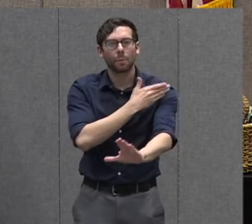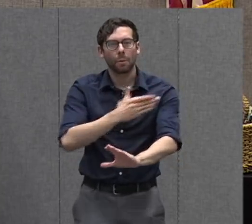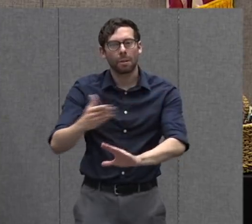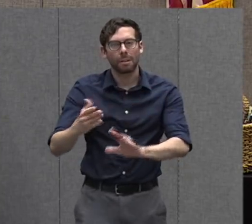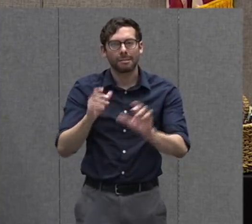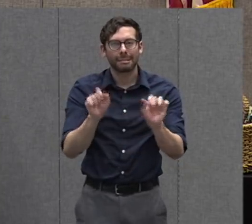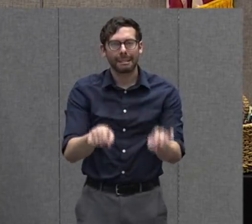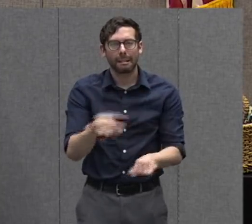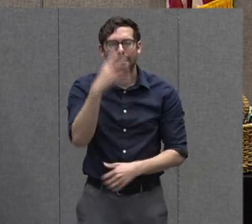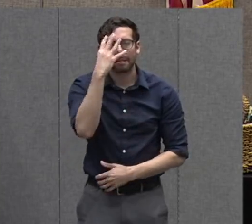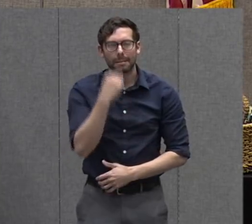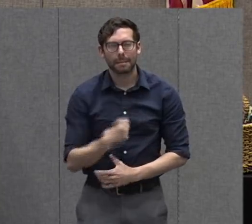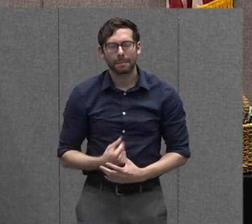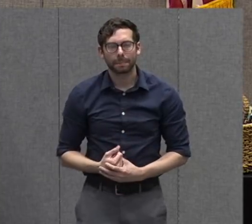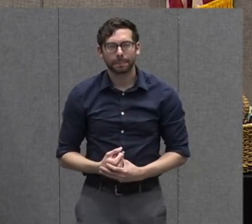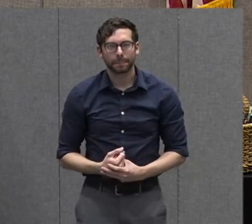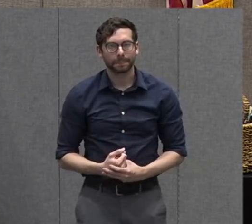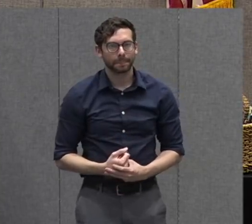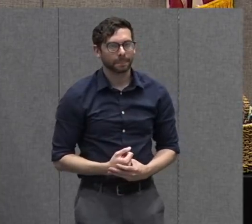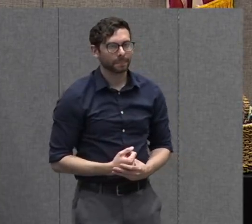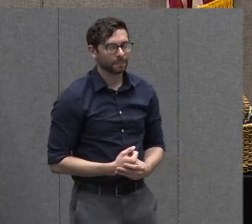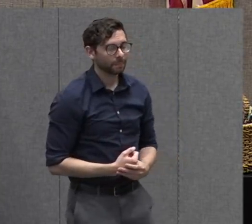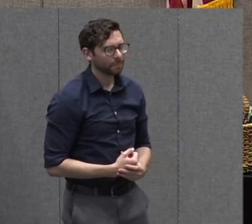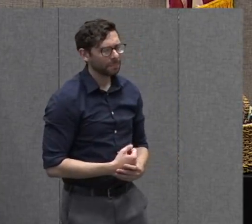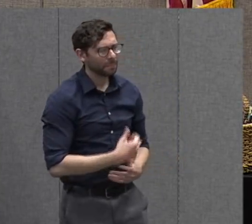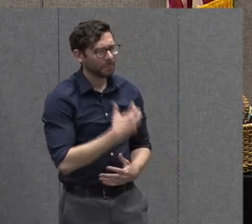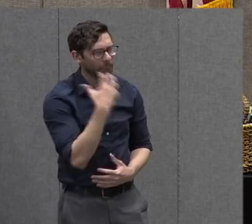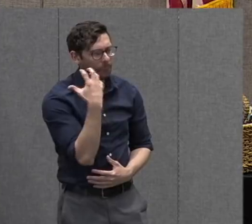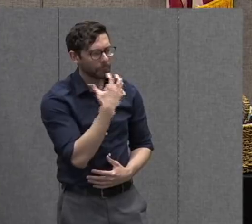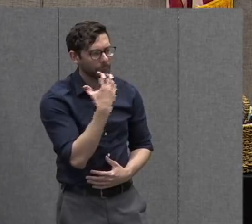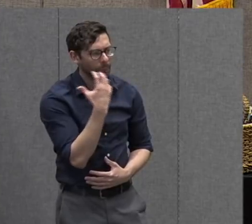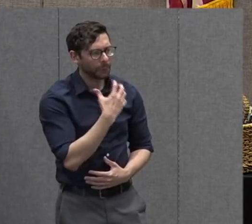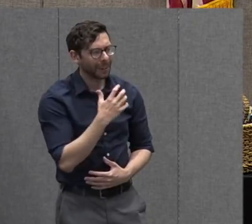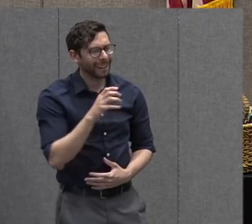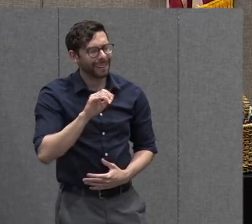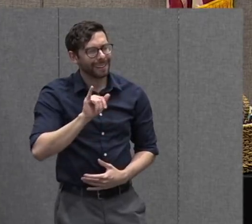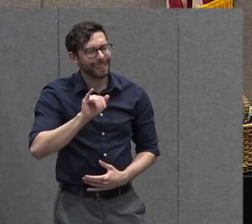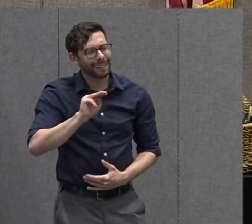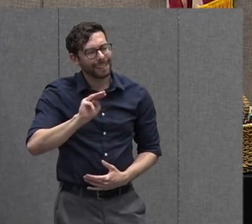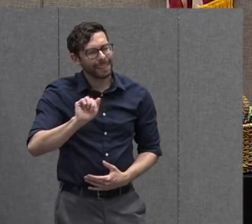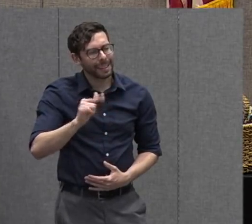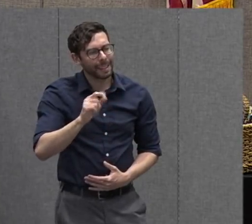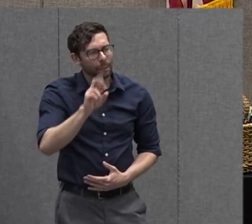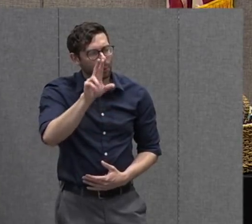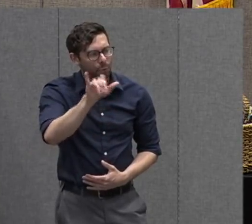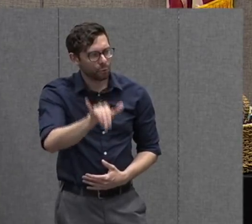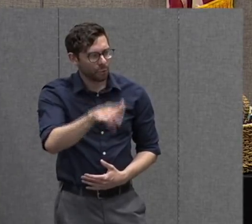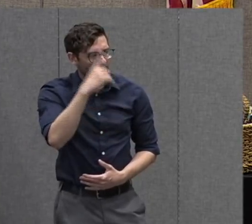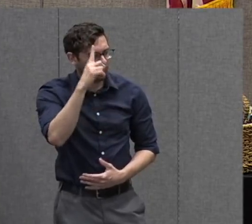the imagery and that he uses in those poems are incredible. [Miss Martindale] Right.